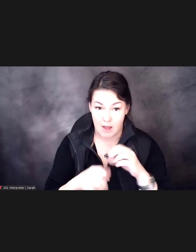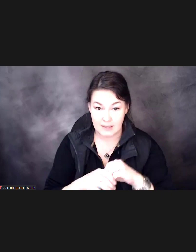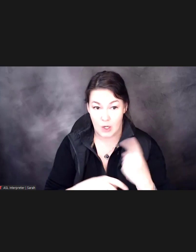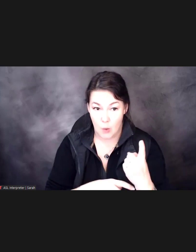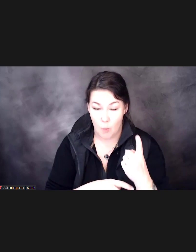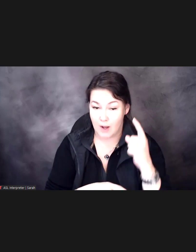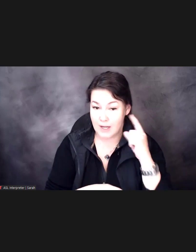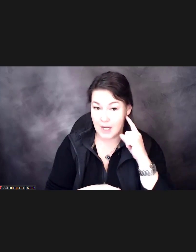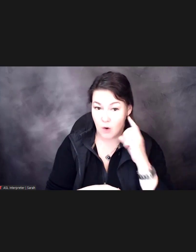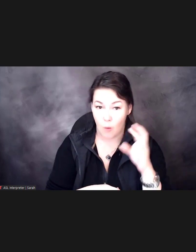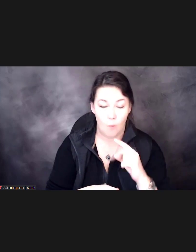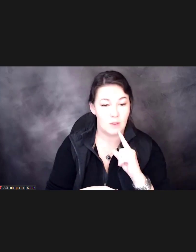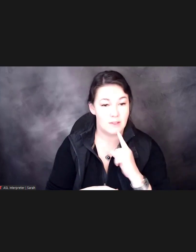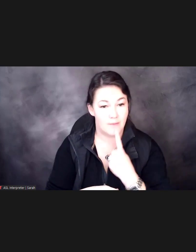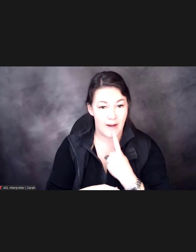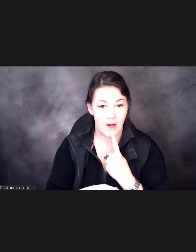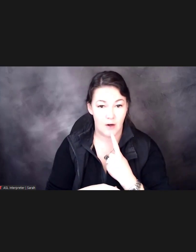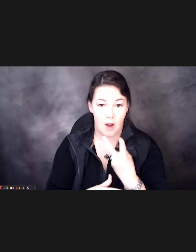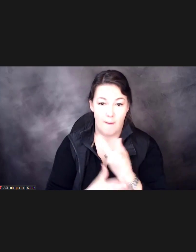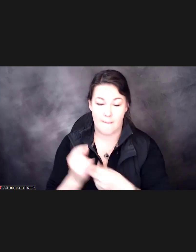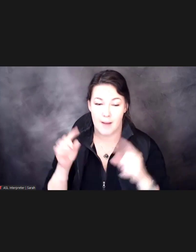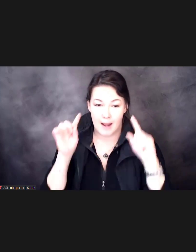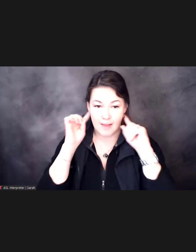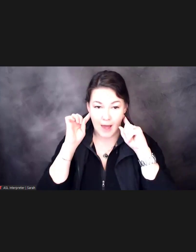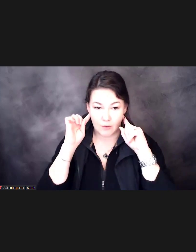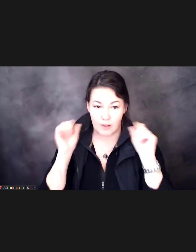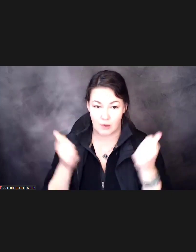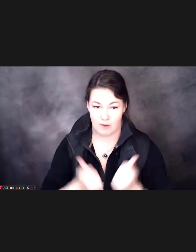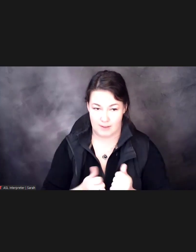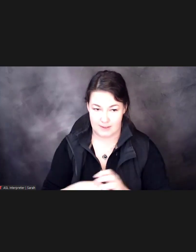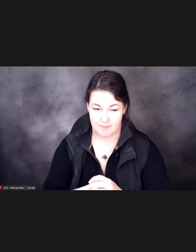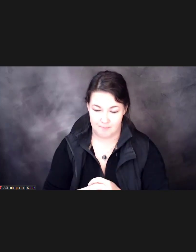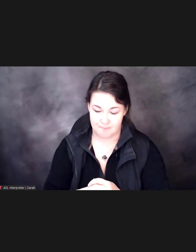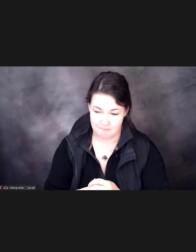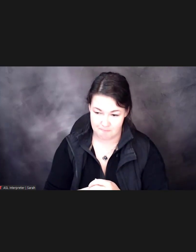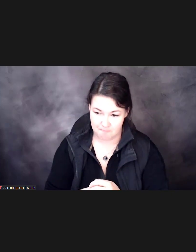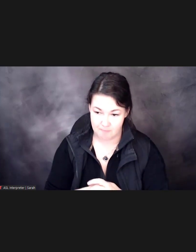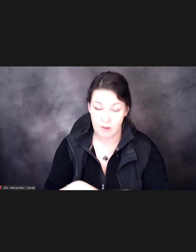severe bilateral hearing loss.